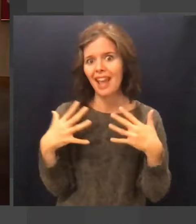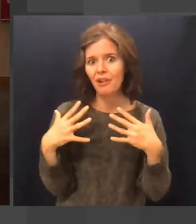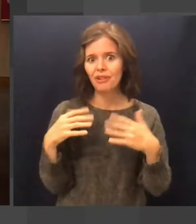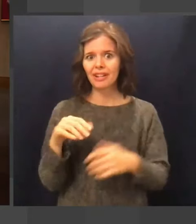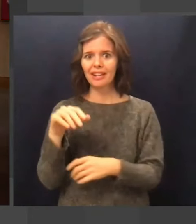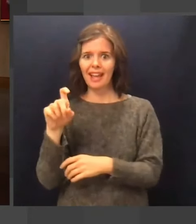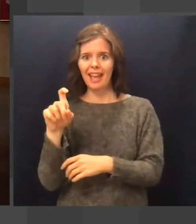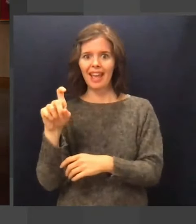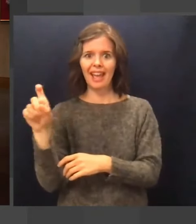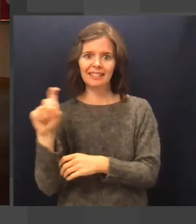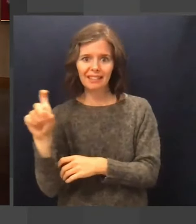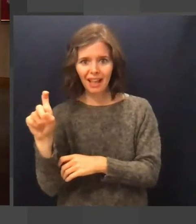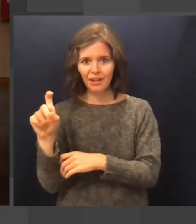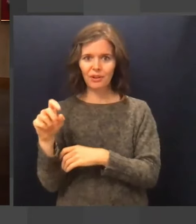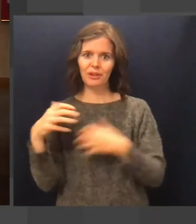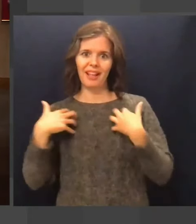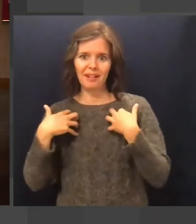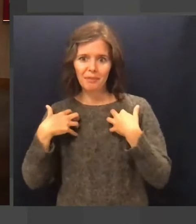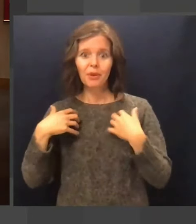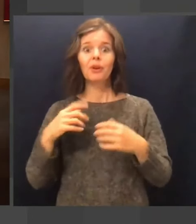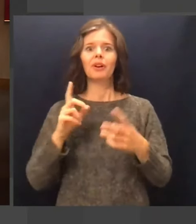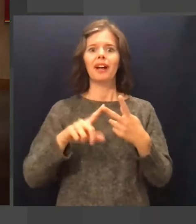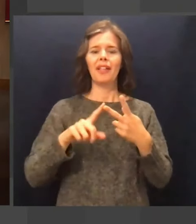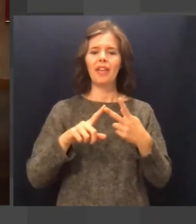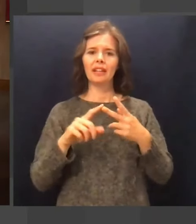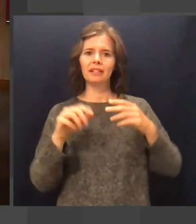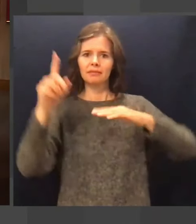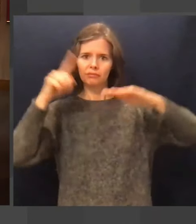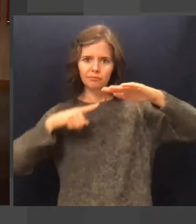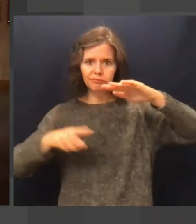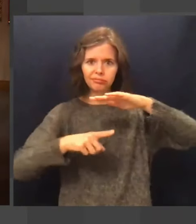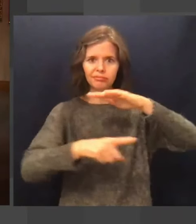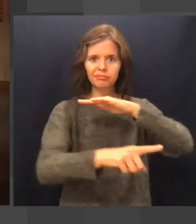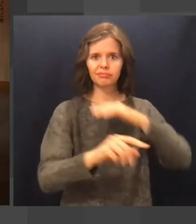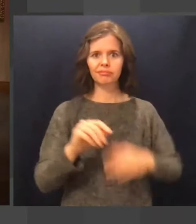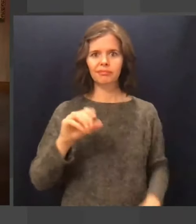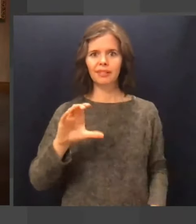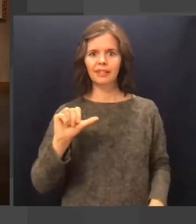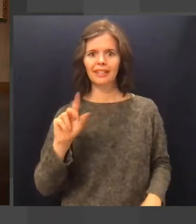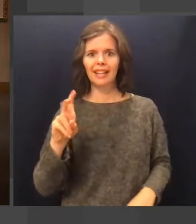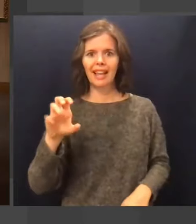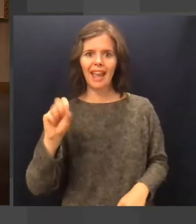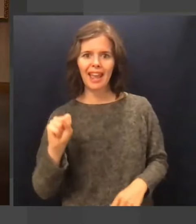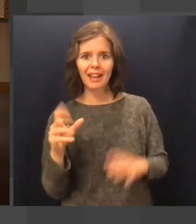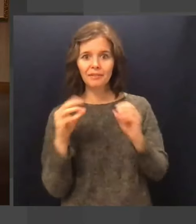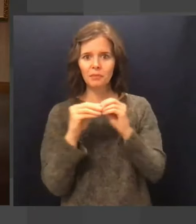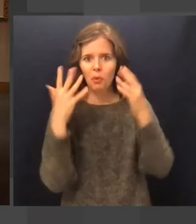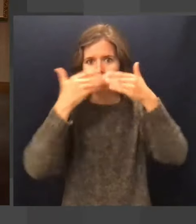THE CAVES, THE LUSH CAVES ARE